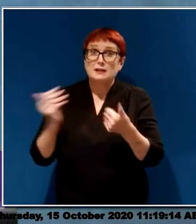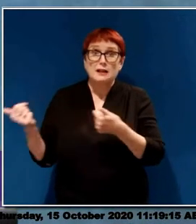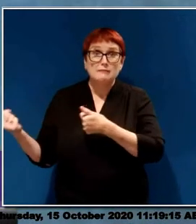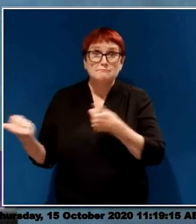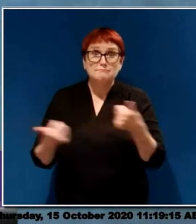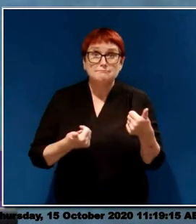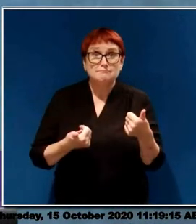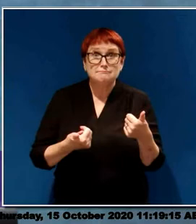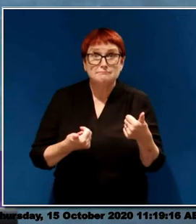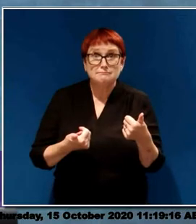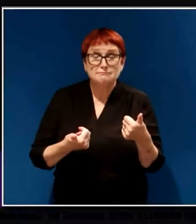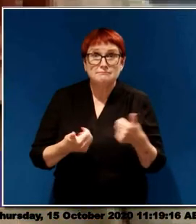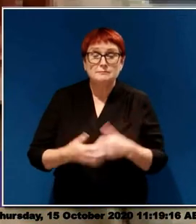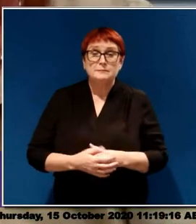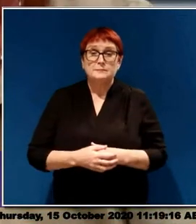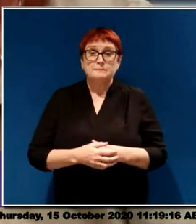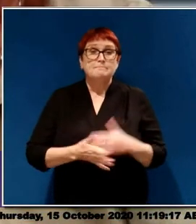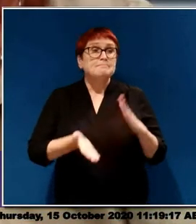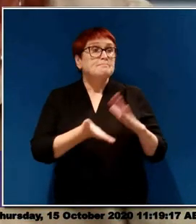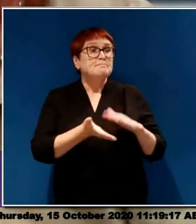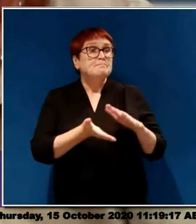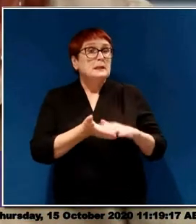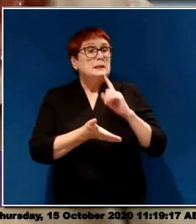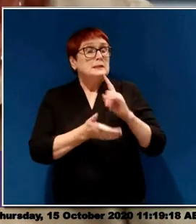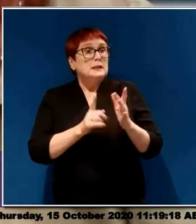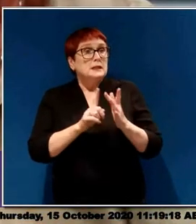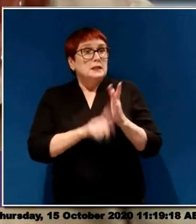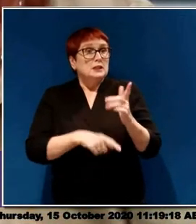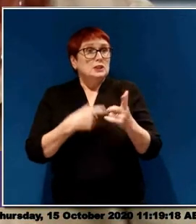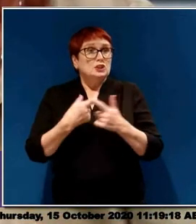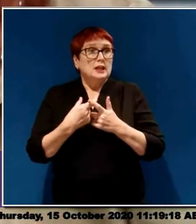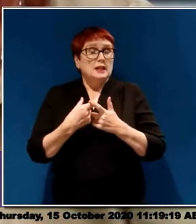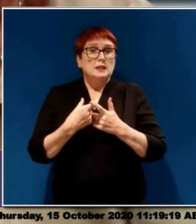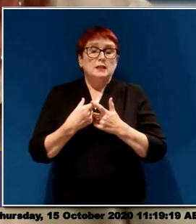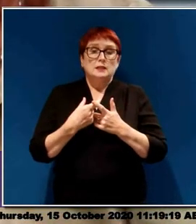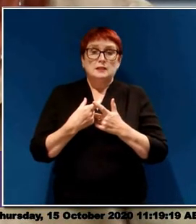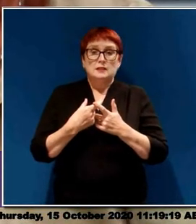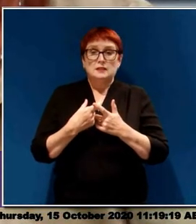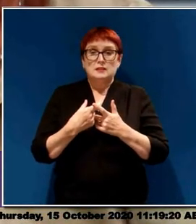Jack is probably the most unwell that he's ever been.